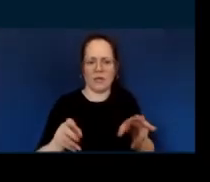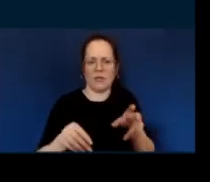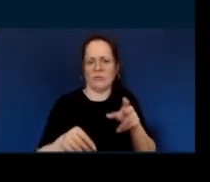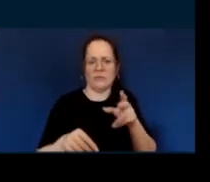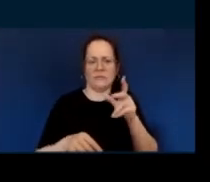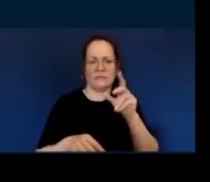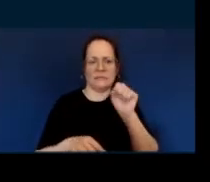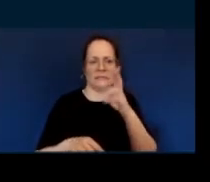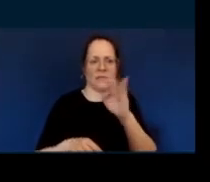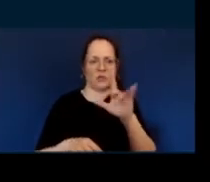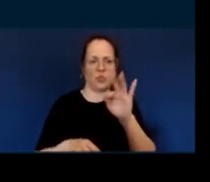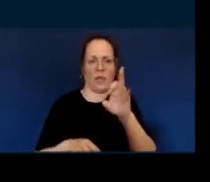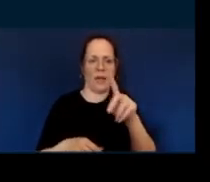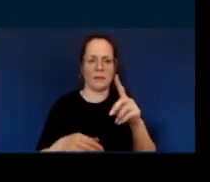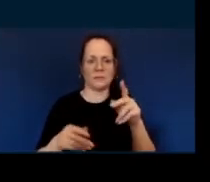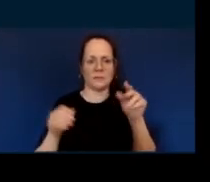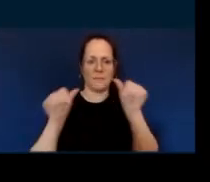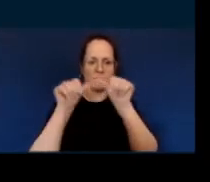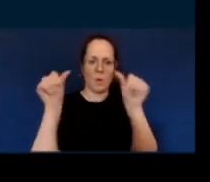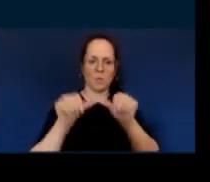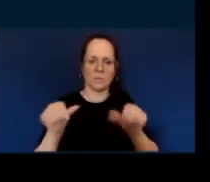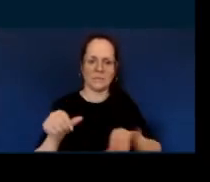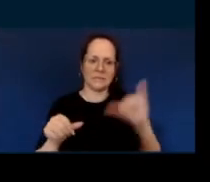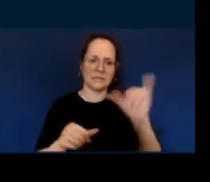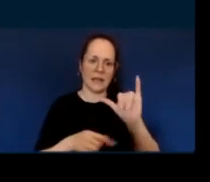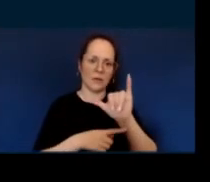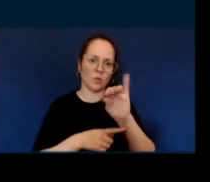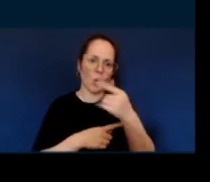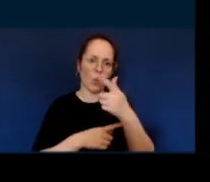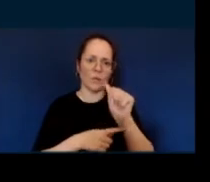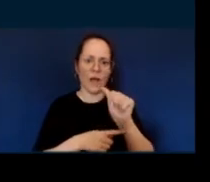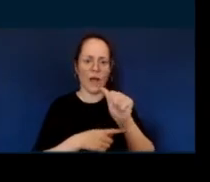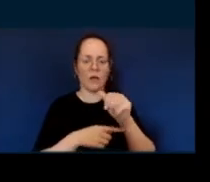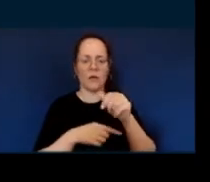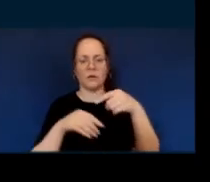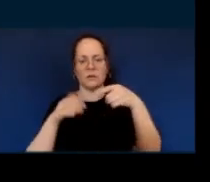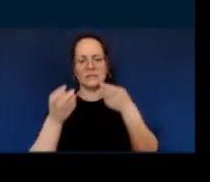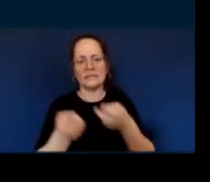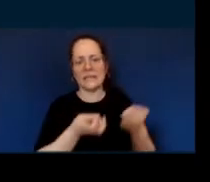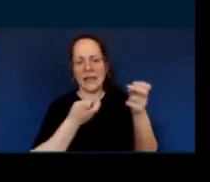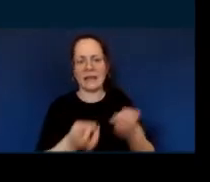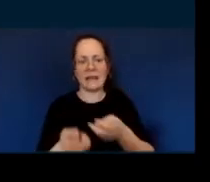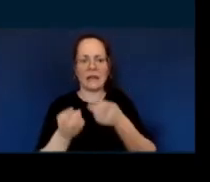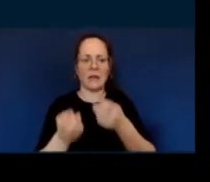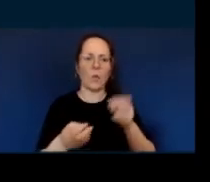THEY'RE ENGAGE INDEED BALLET, FIGURE SKATING OR SEDUCTIVELY REVEALING PREGNANCY.